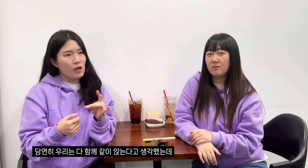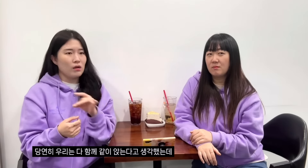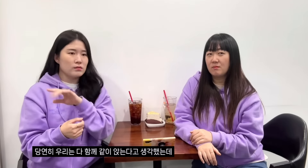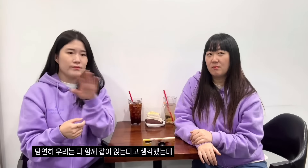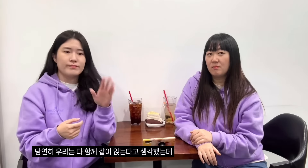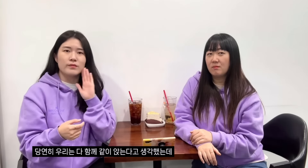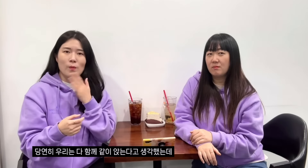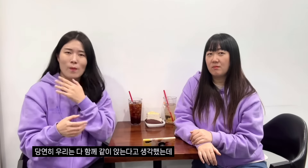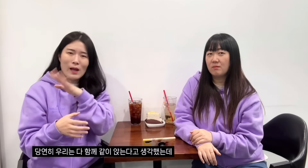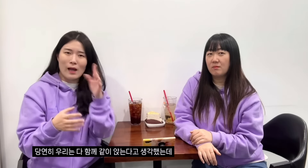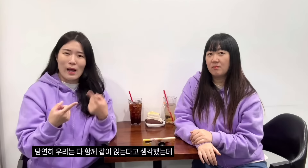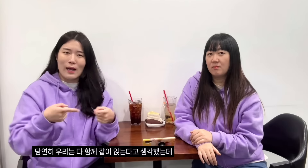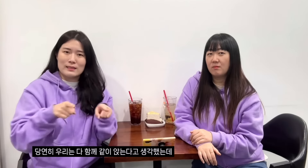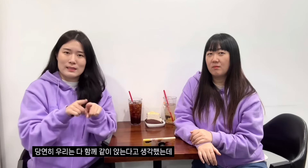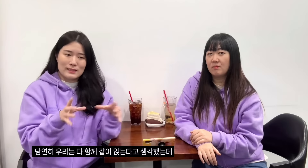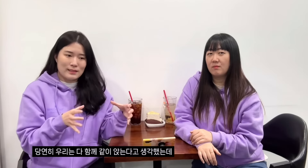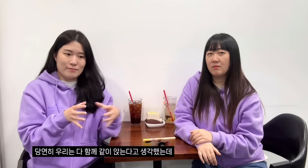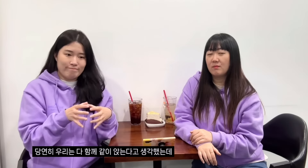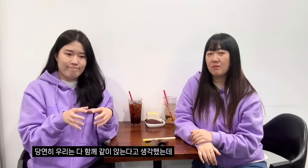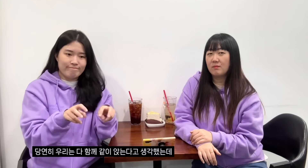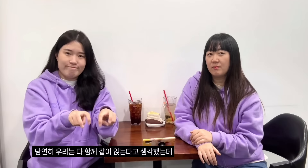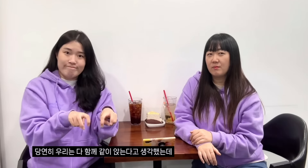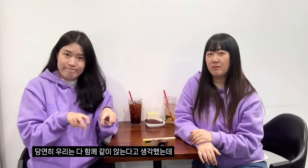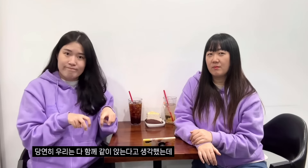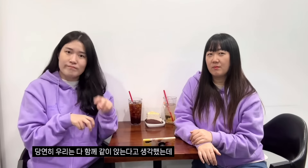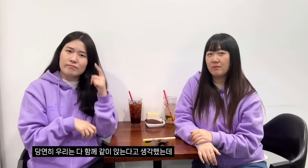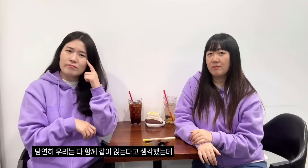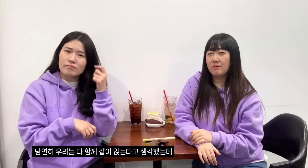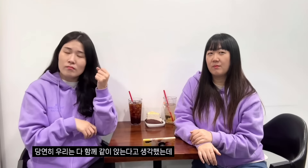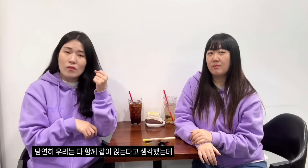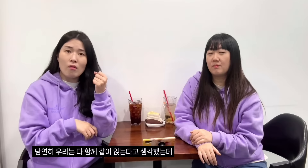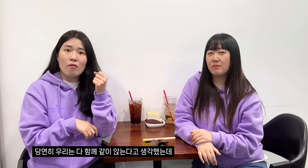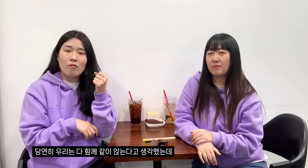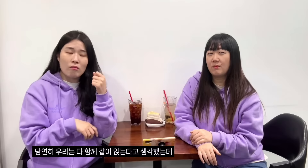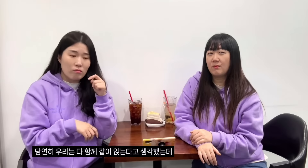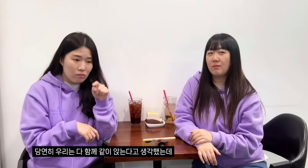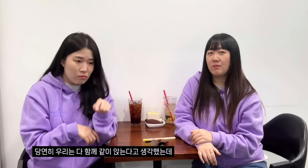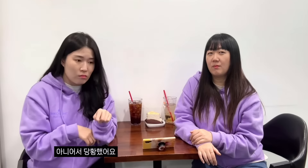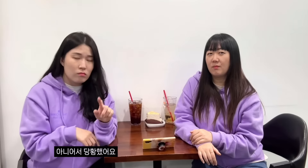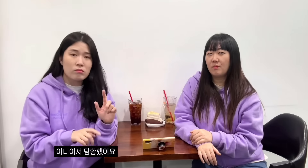Of course, I thought we were all sitting together,